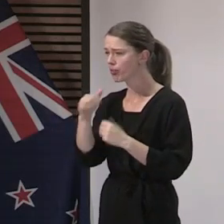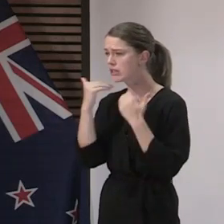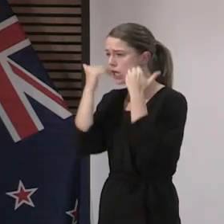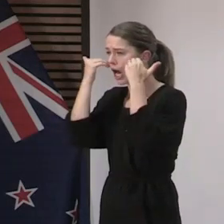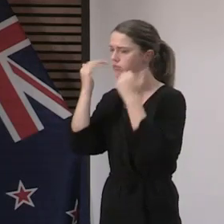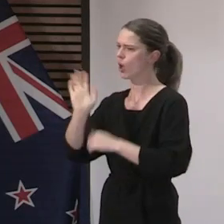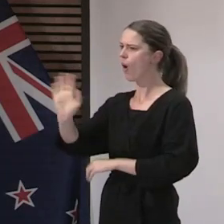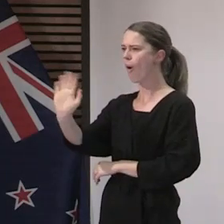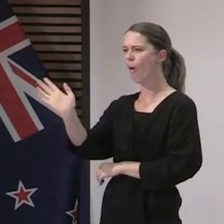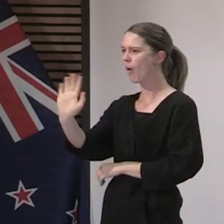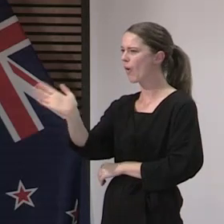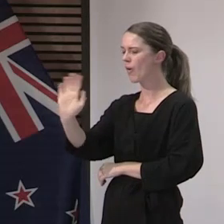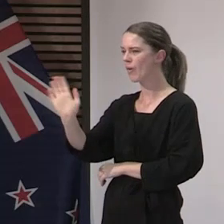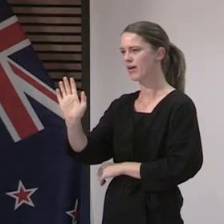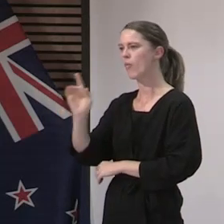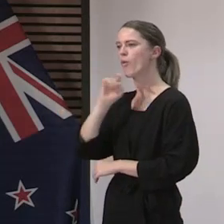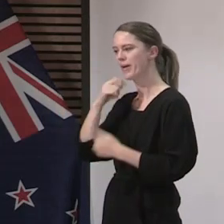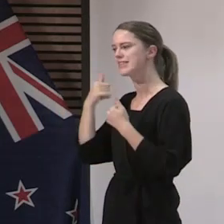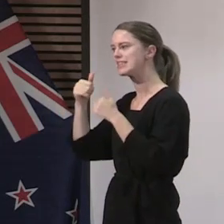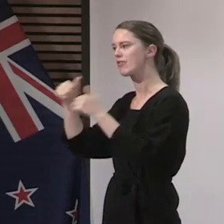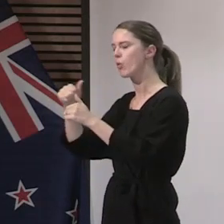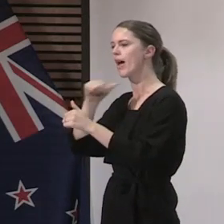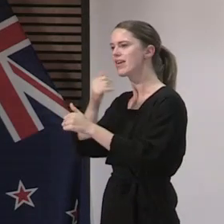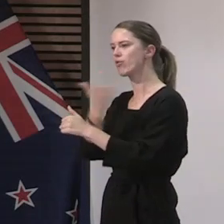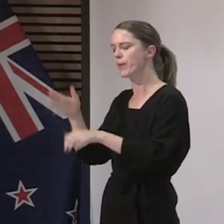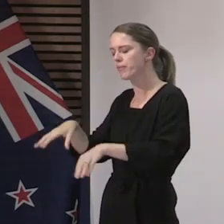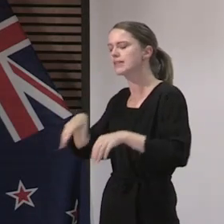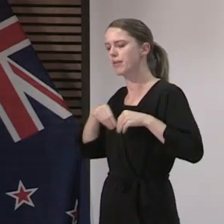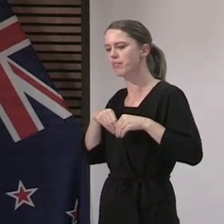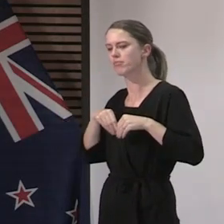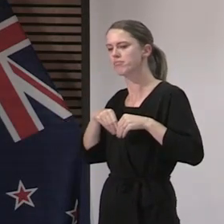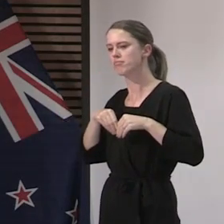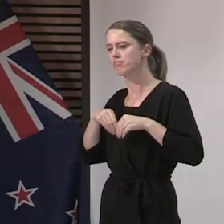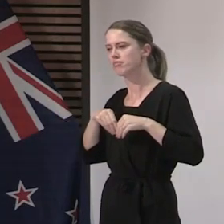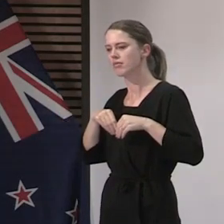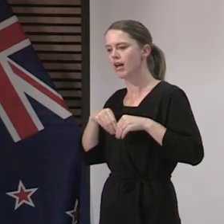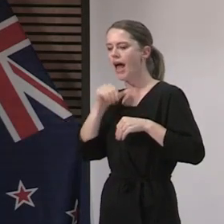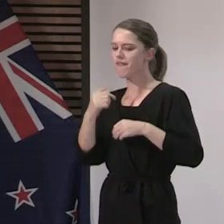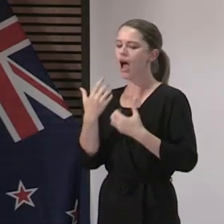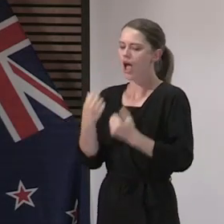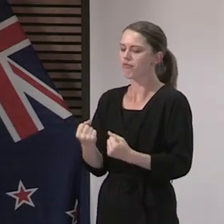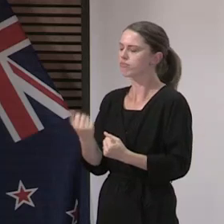you are unwell. There is no stigma to Covid-19 Covid-19. We